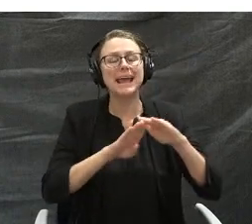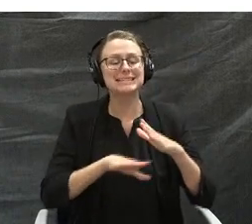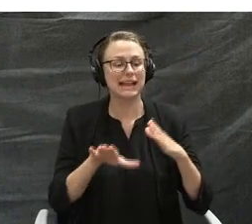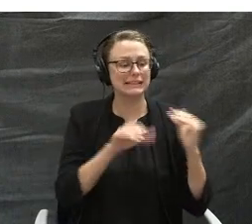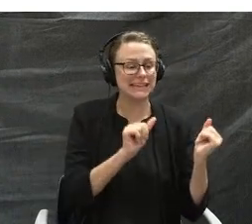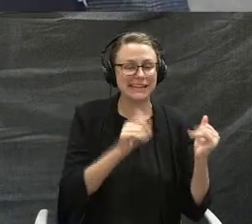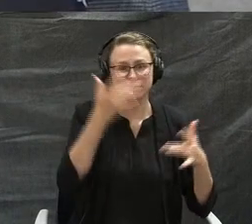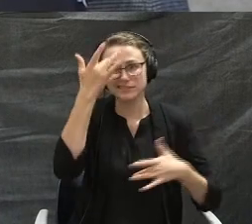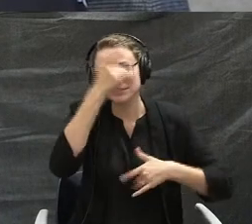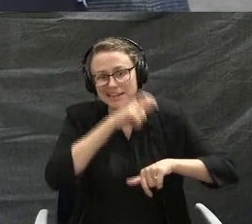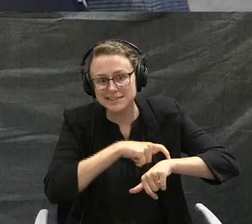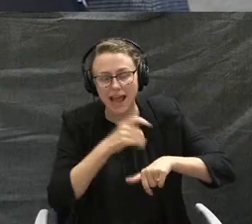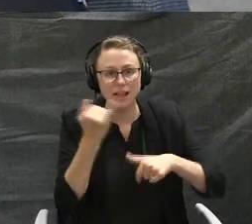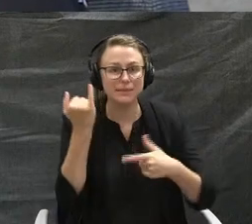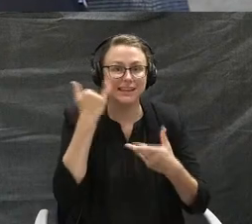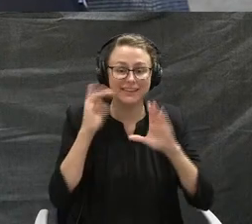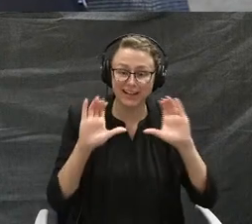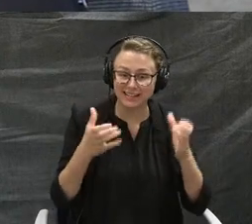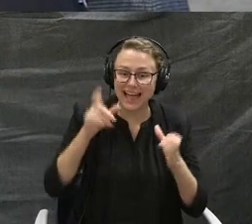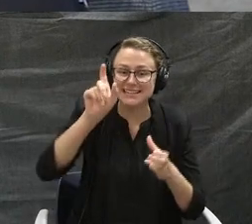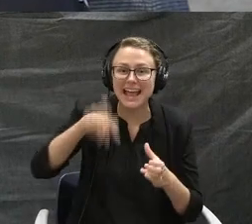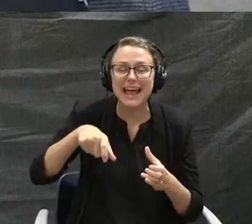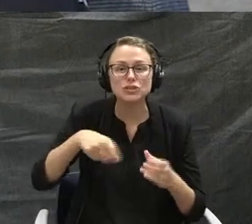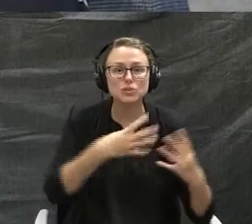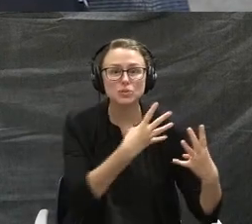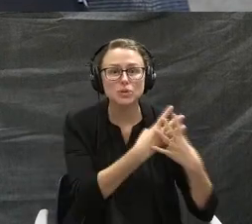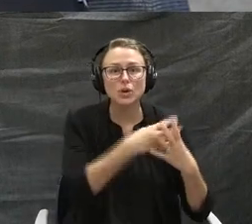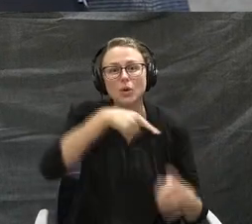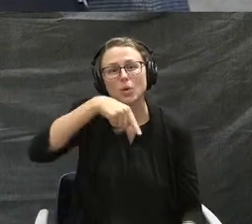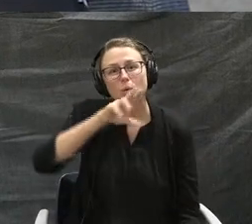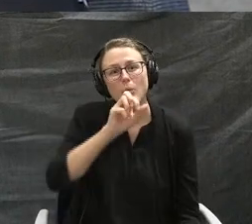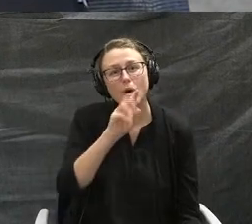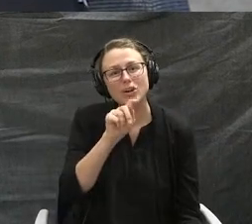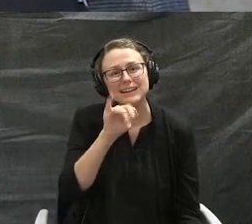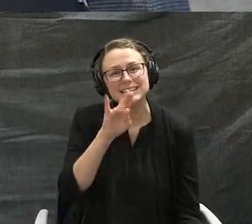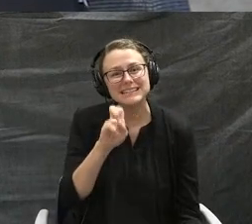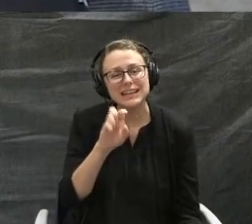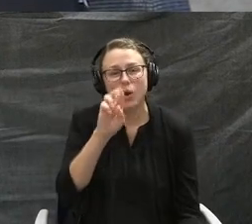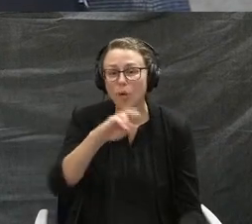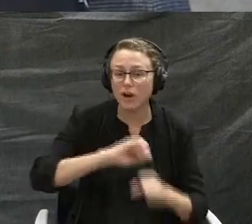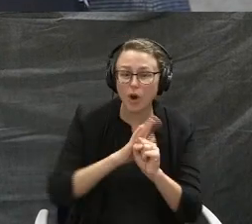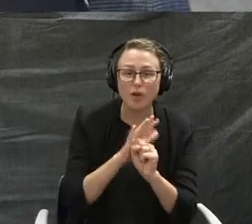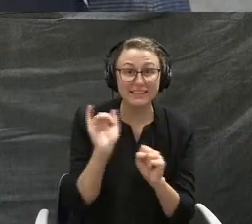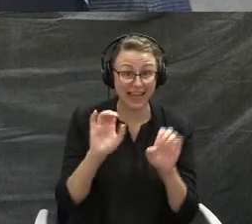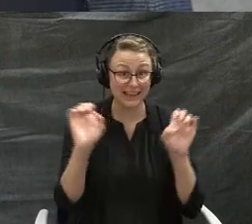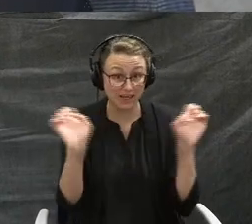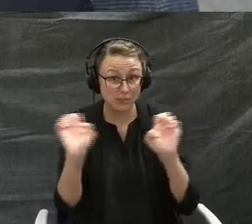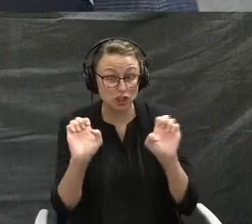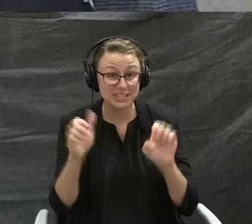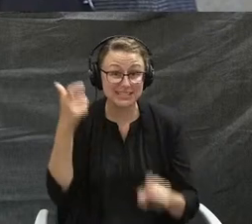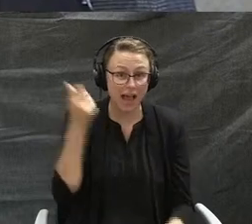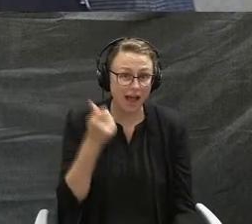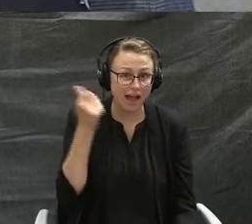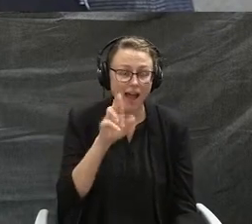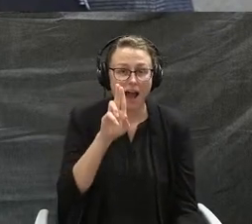If a class has to corentine or they get covid kind of like an emergency unemployment. Many staff do not have that much sick